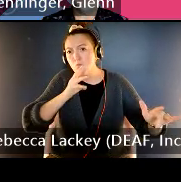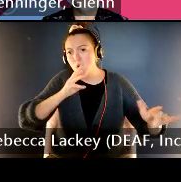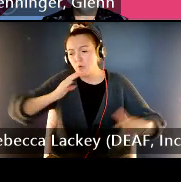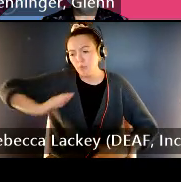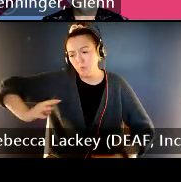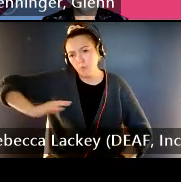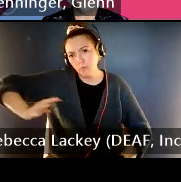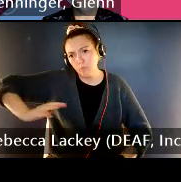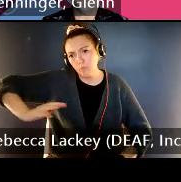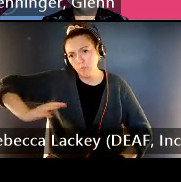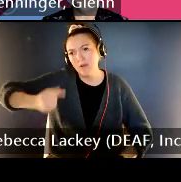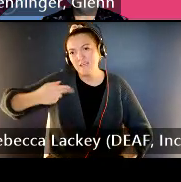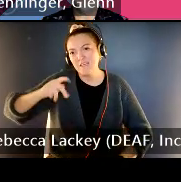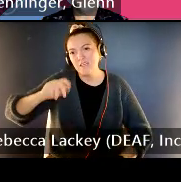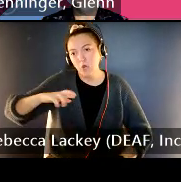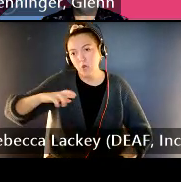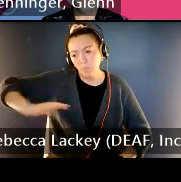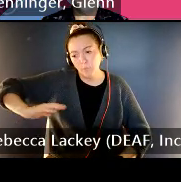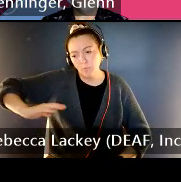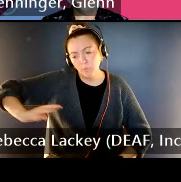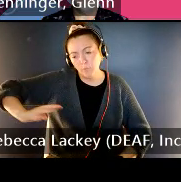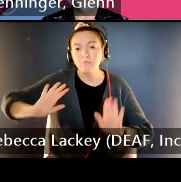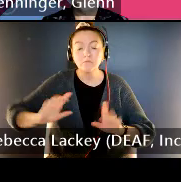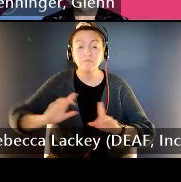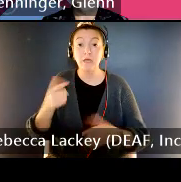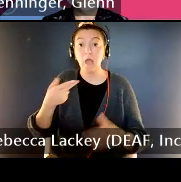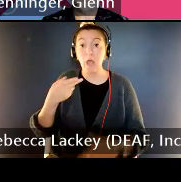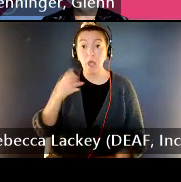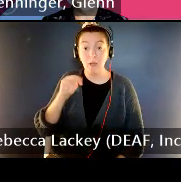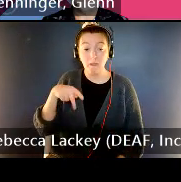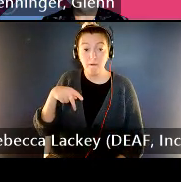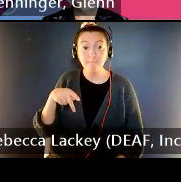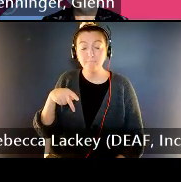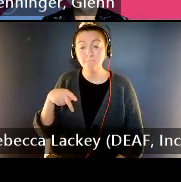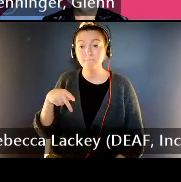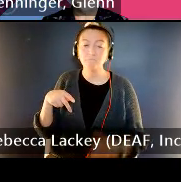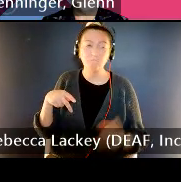So the the speed humps Betty indicator 3 inches high.